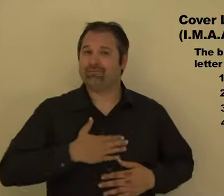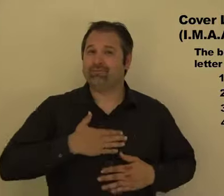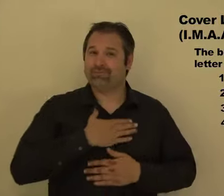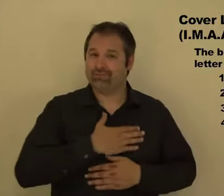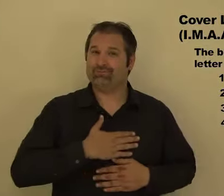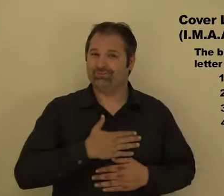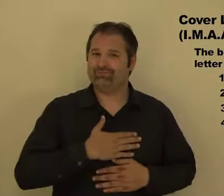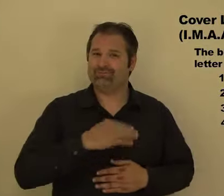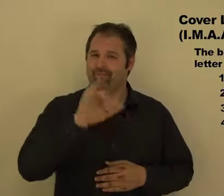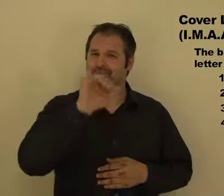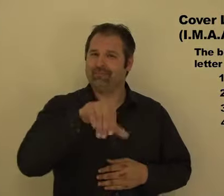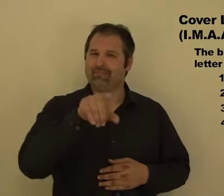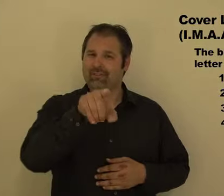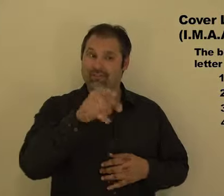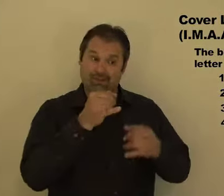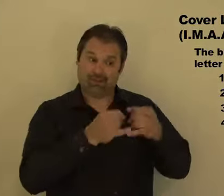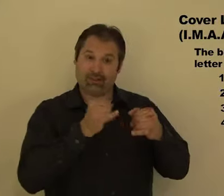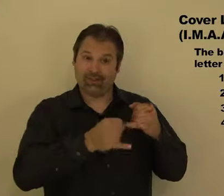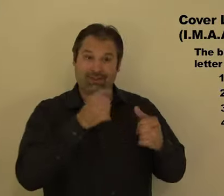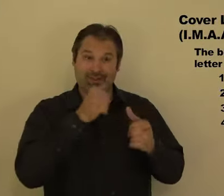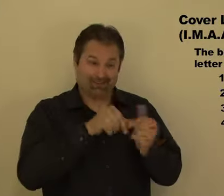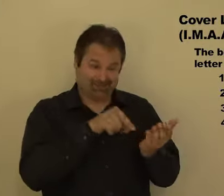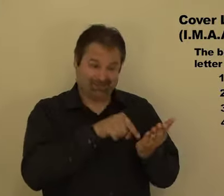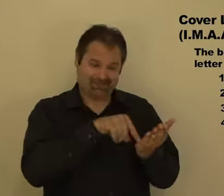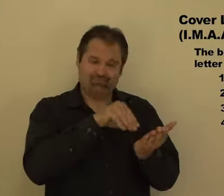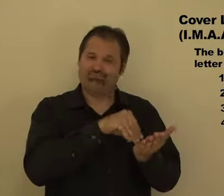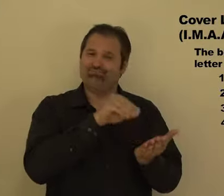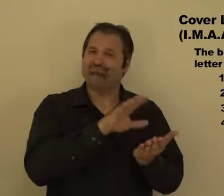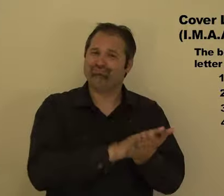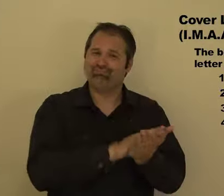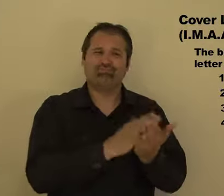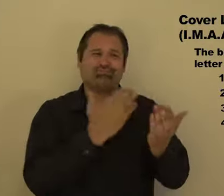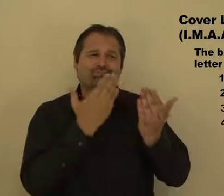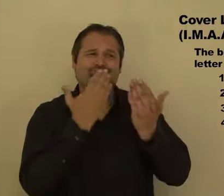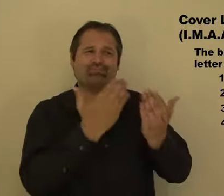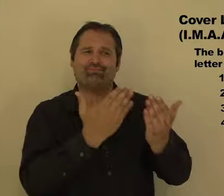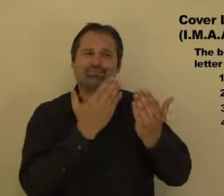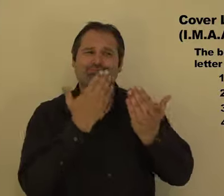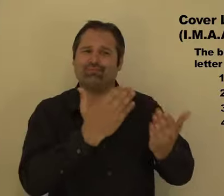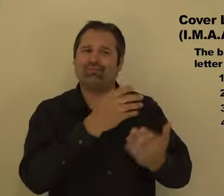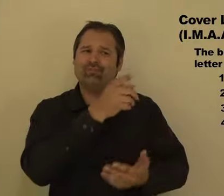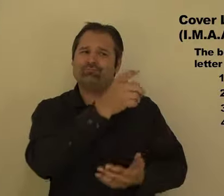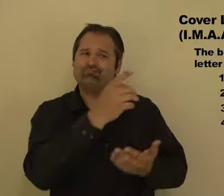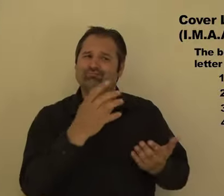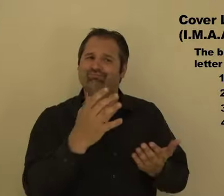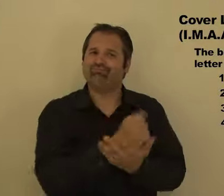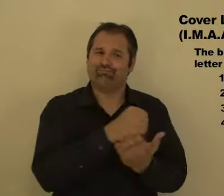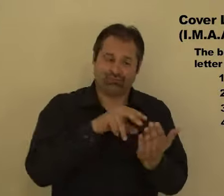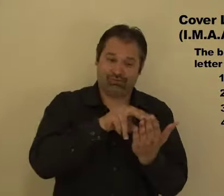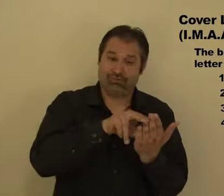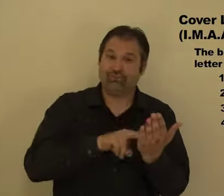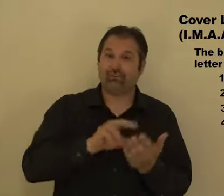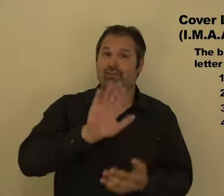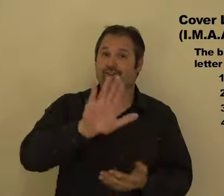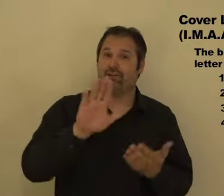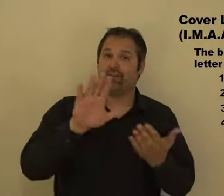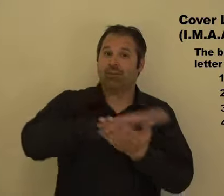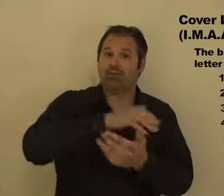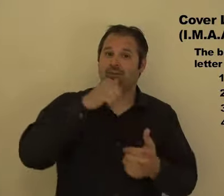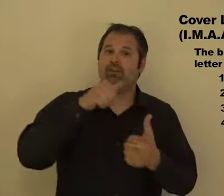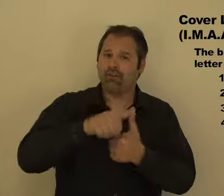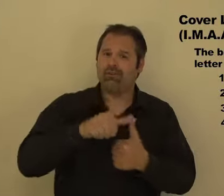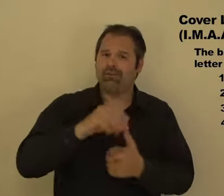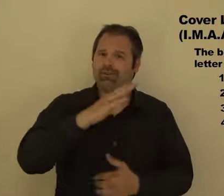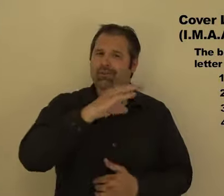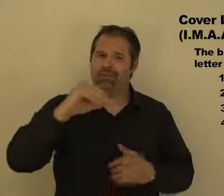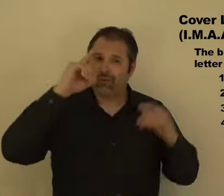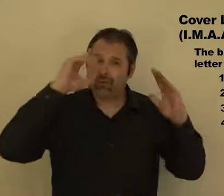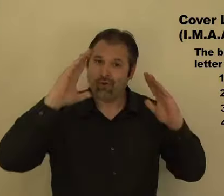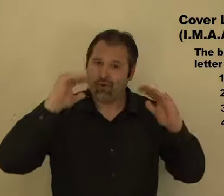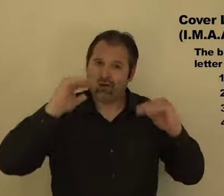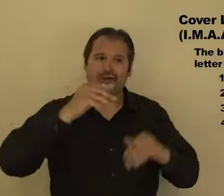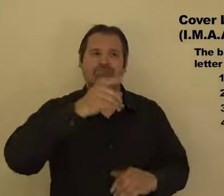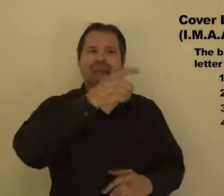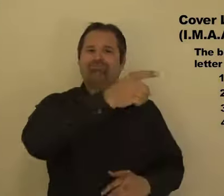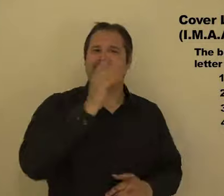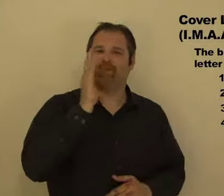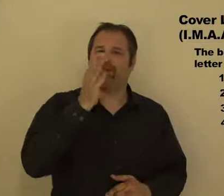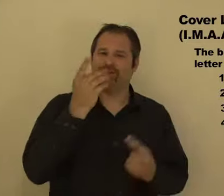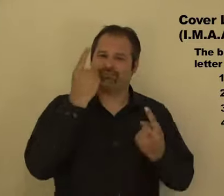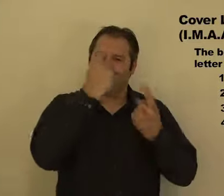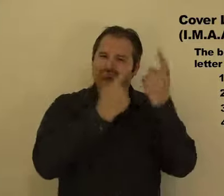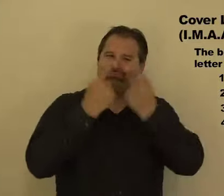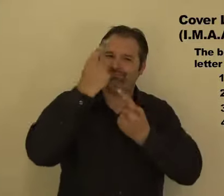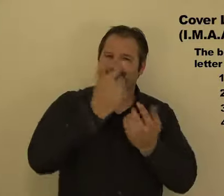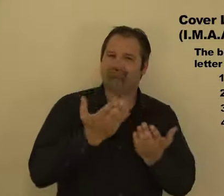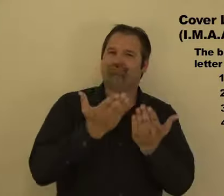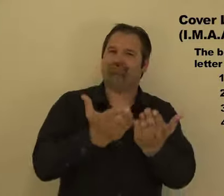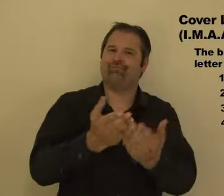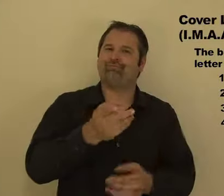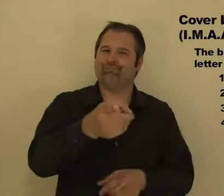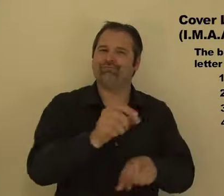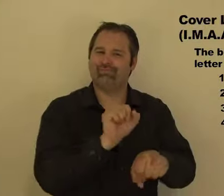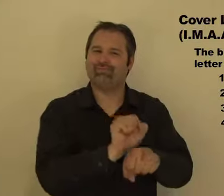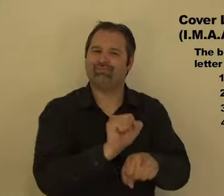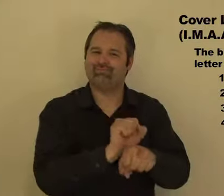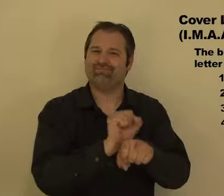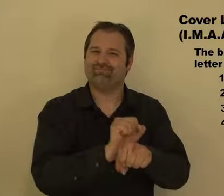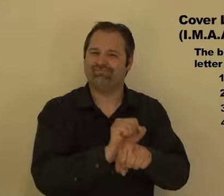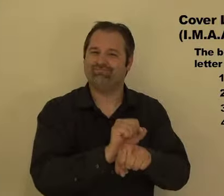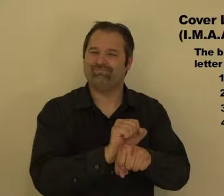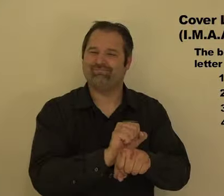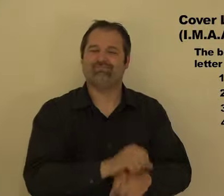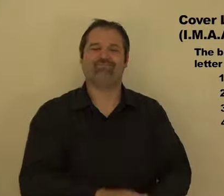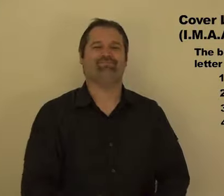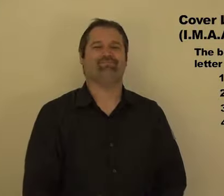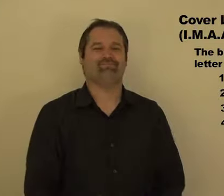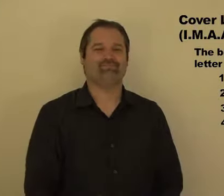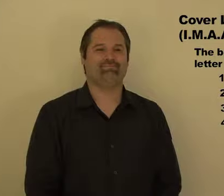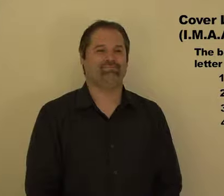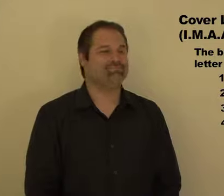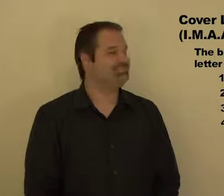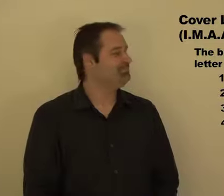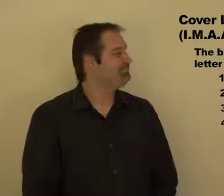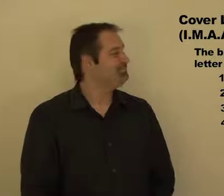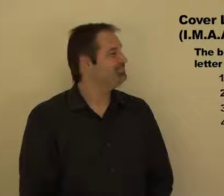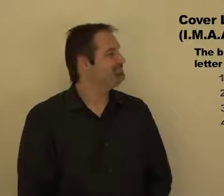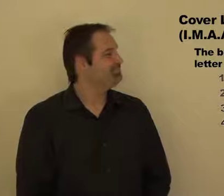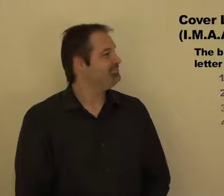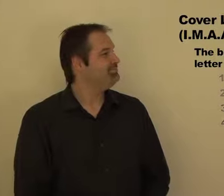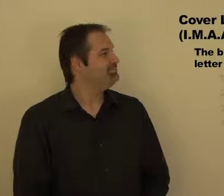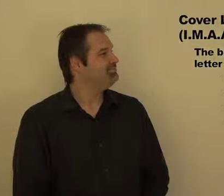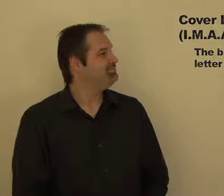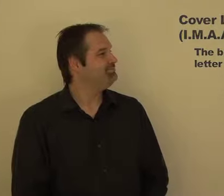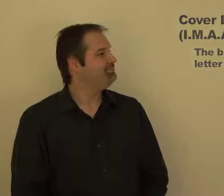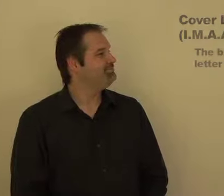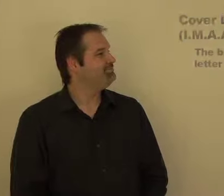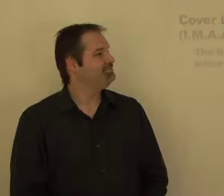to read your cover letter, and hopefully they will consider you for the position.